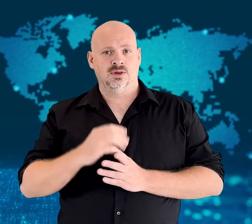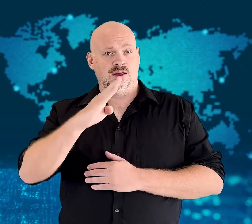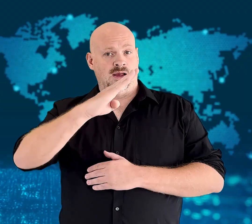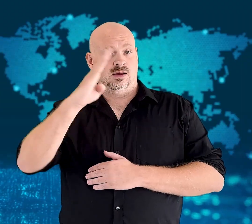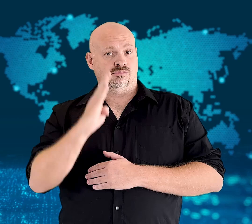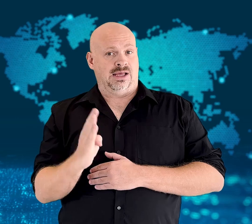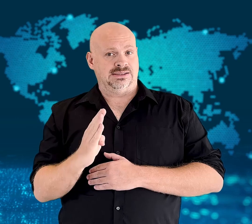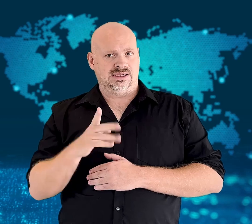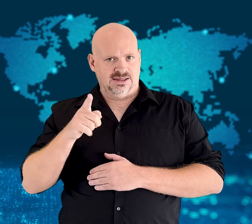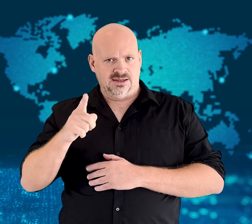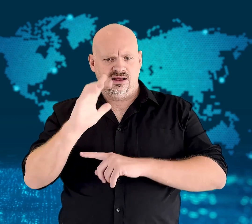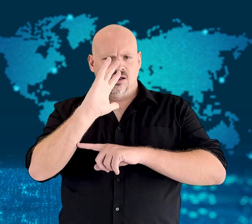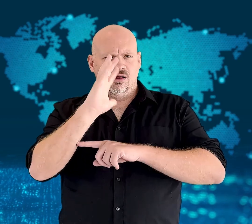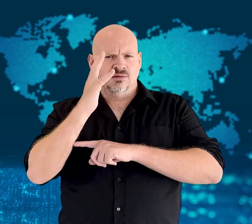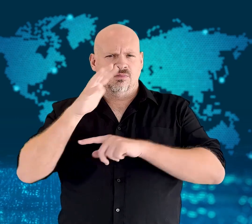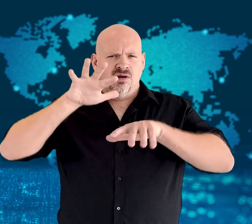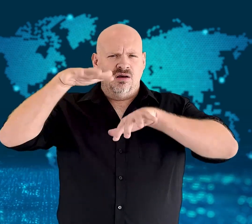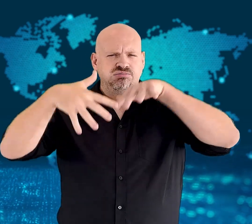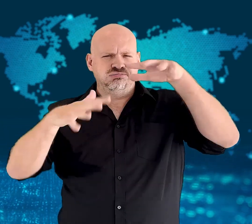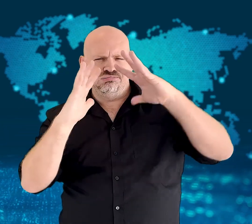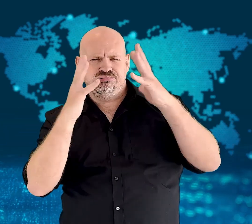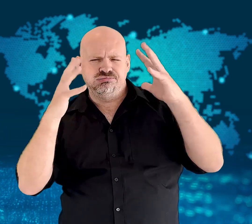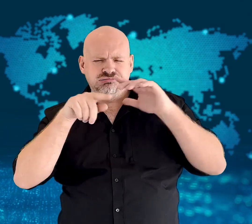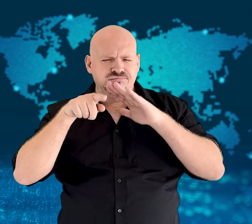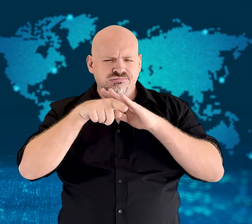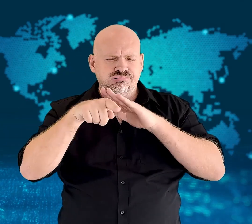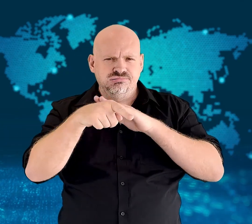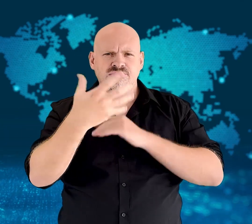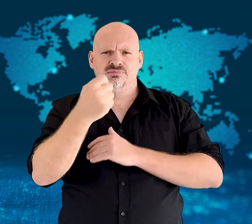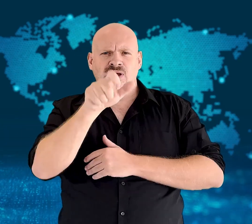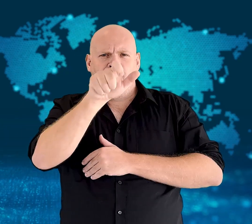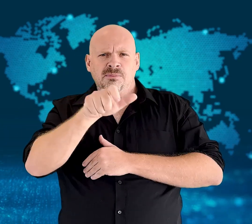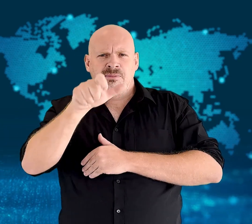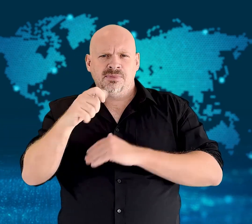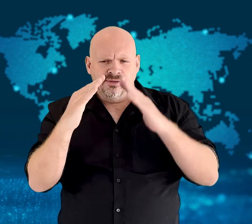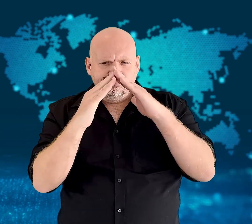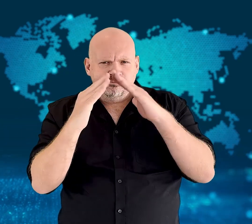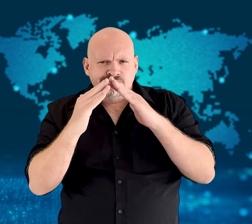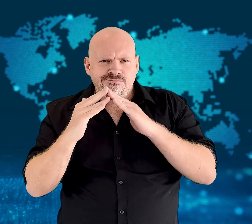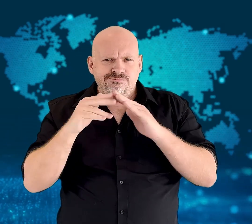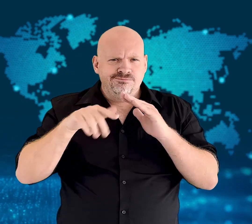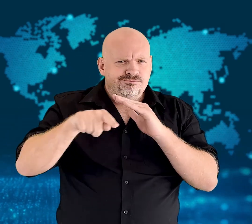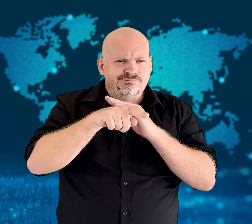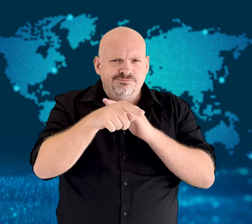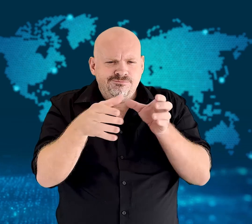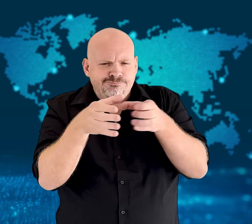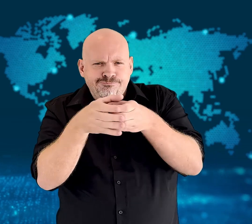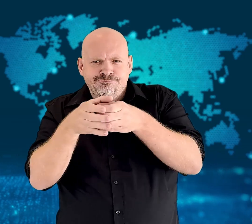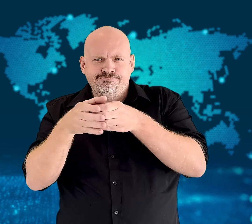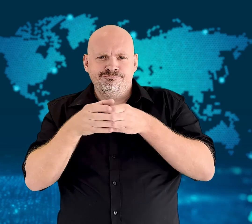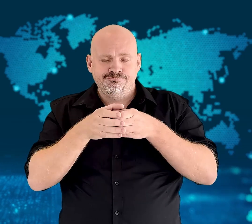[GAVIN]: The last member of an Indigenous tribe in Brazil has died after living